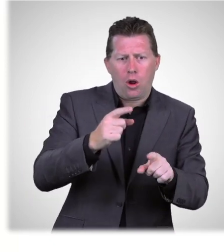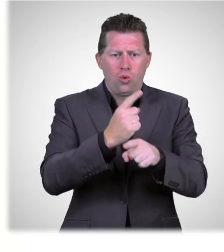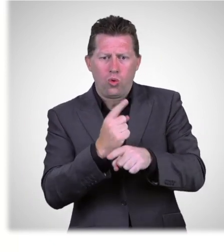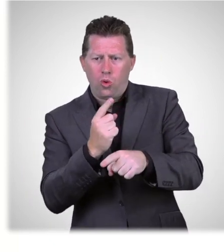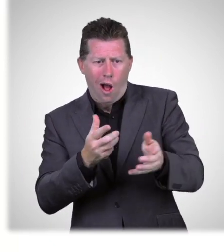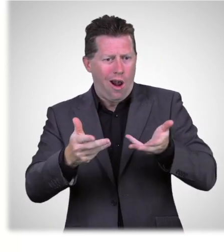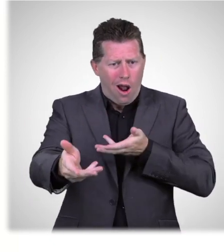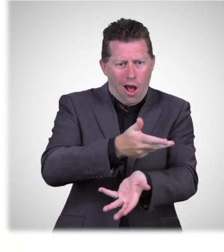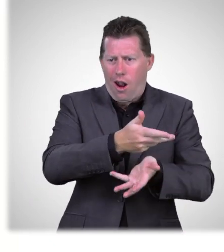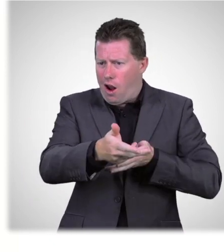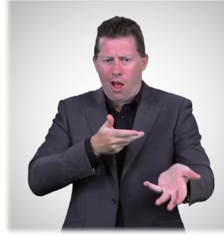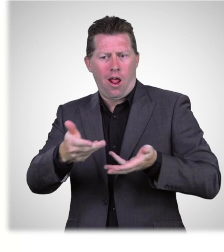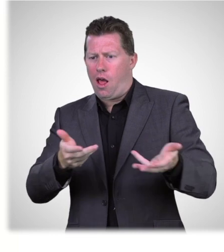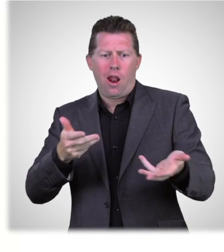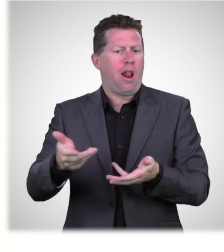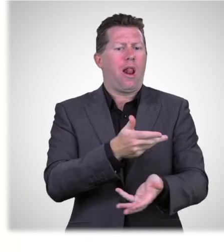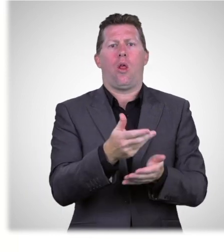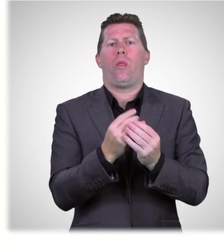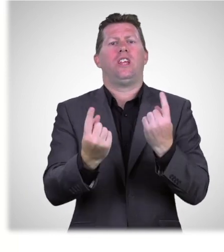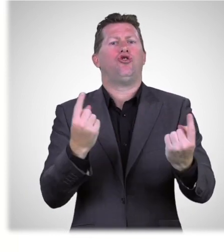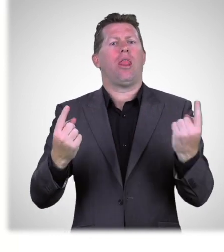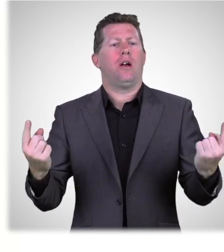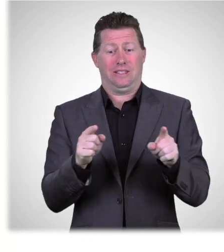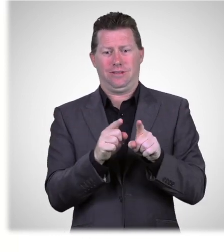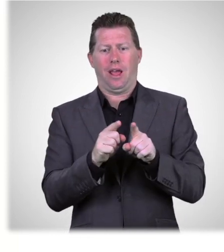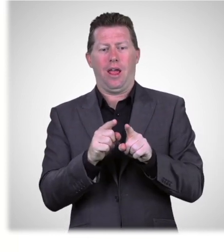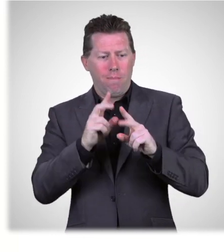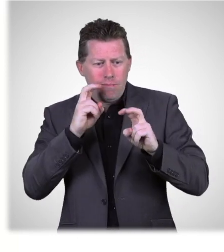it also encourages the engagement of learners with common interests or hobbies,